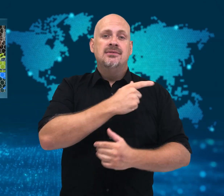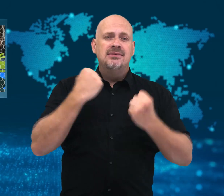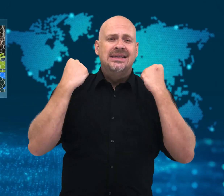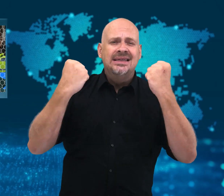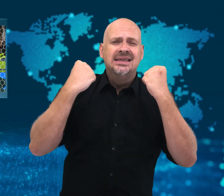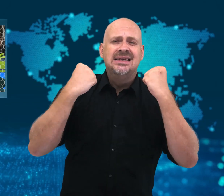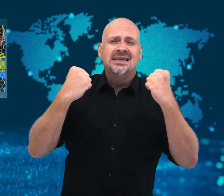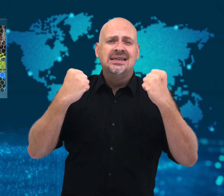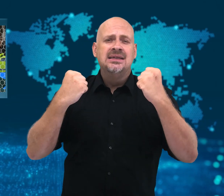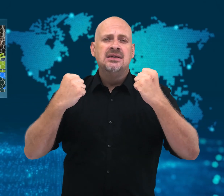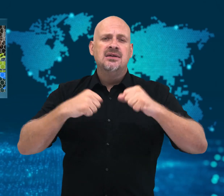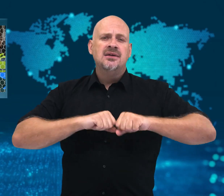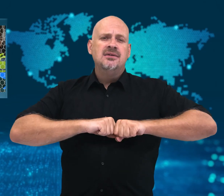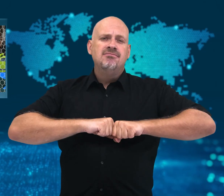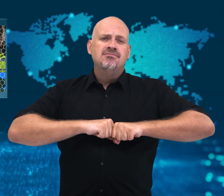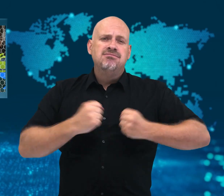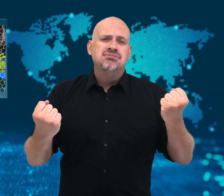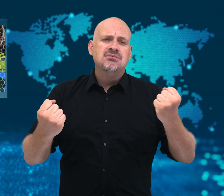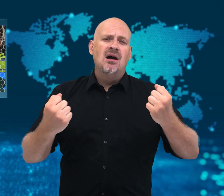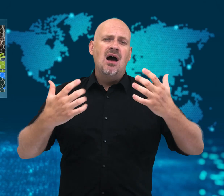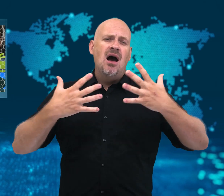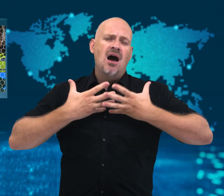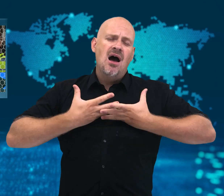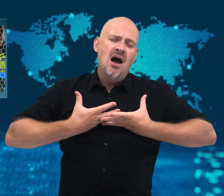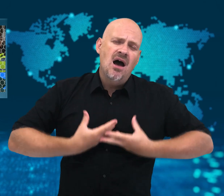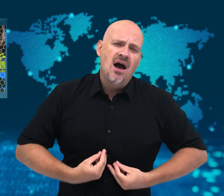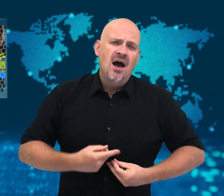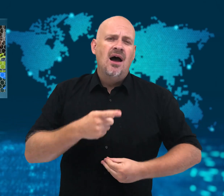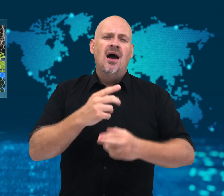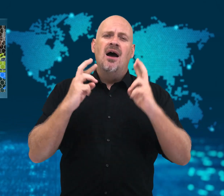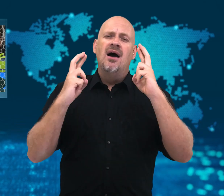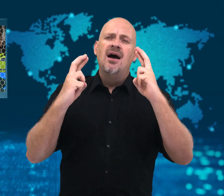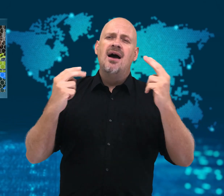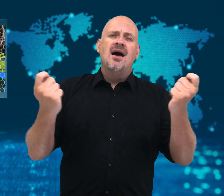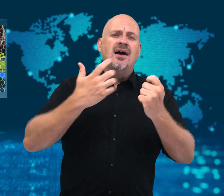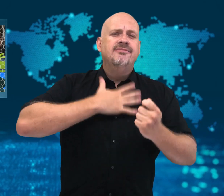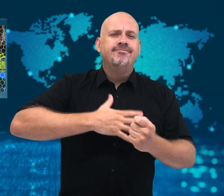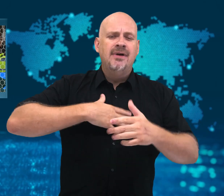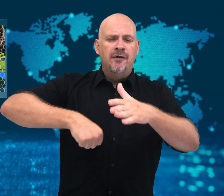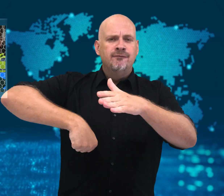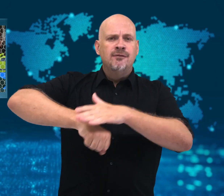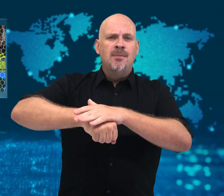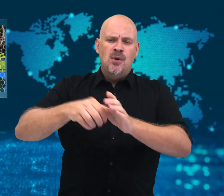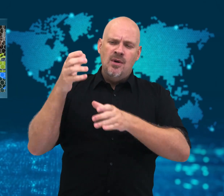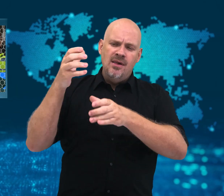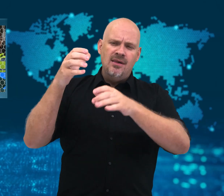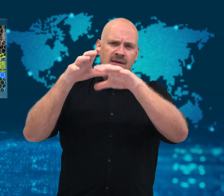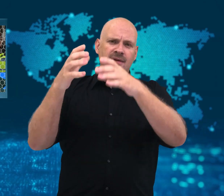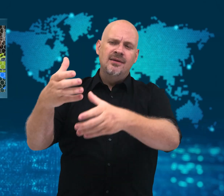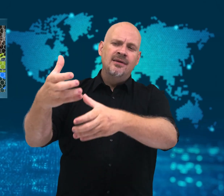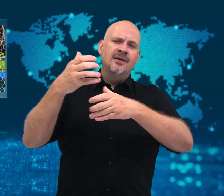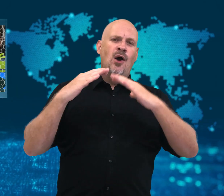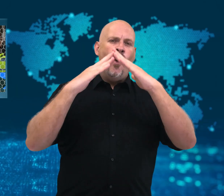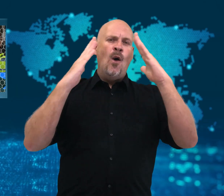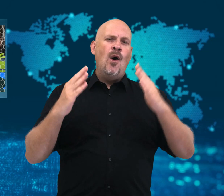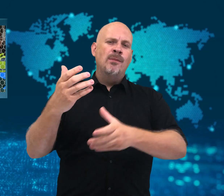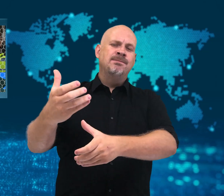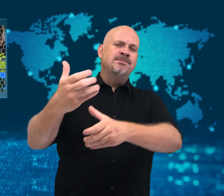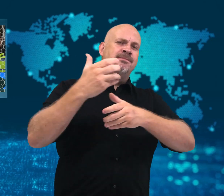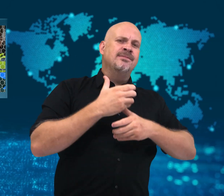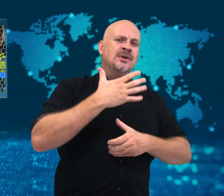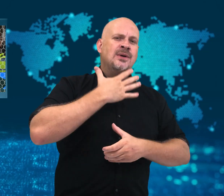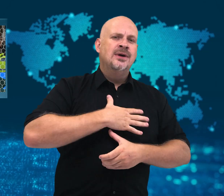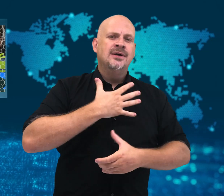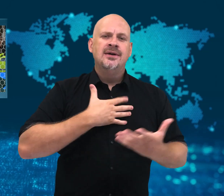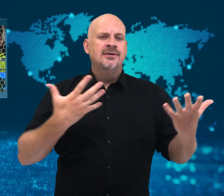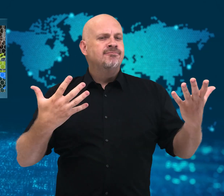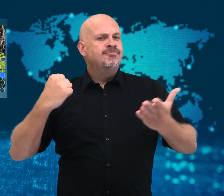The loss was a huge blow to English fans who had been chanting